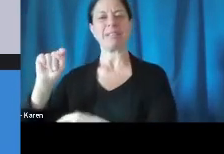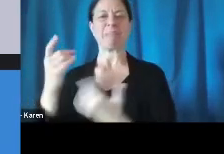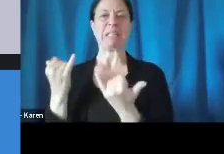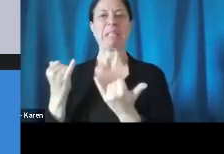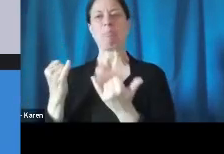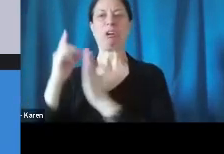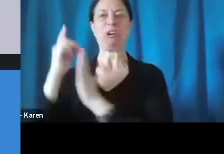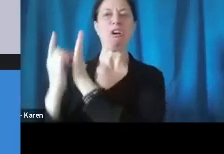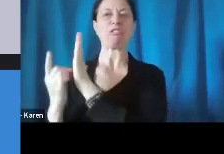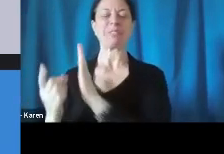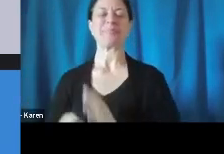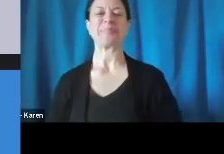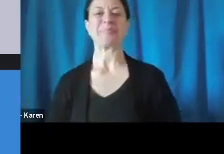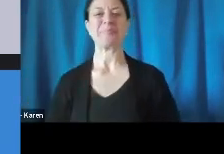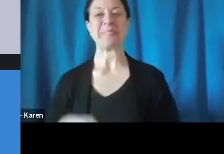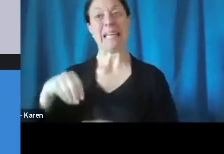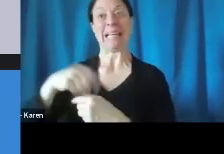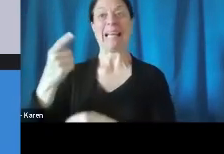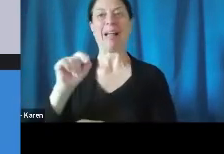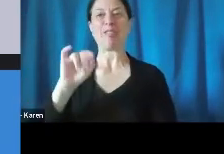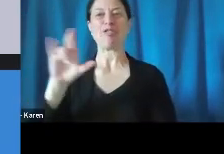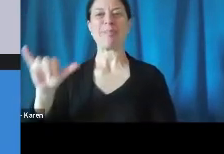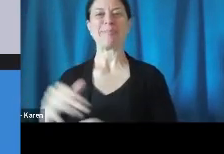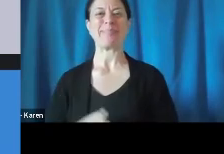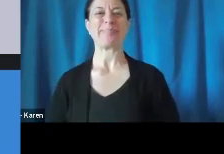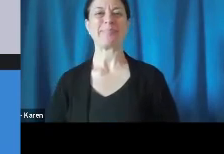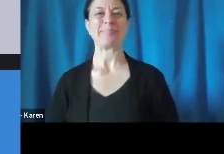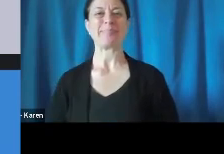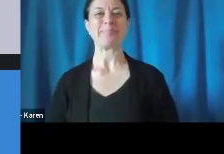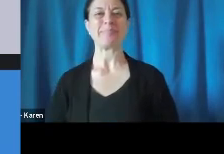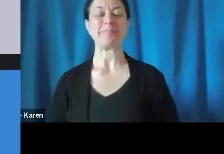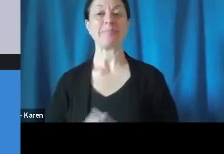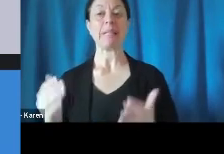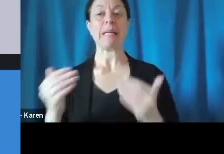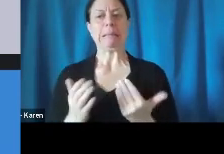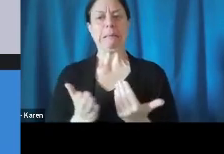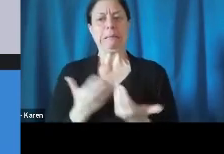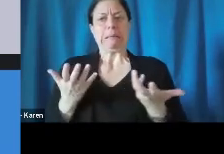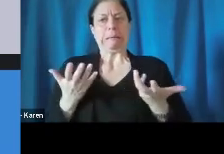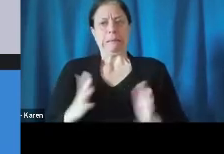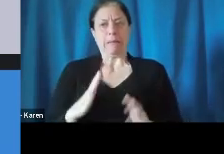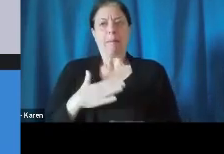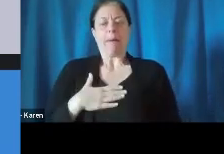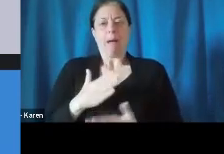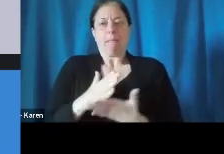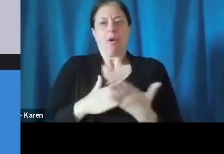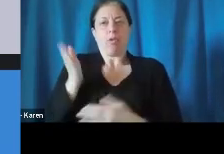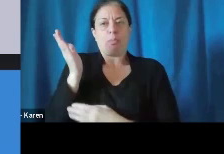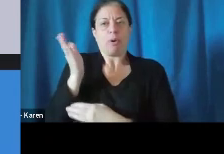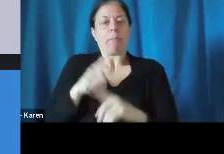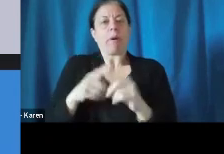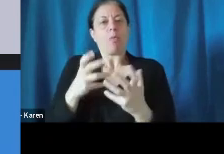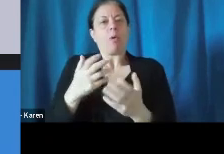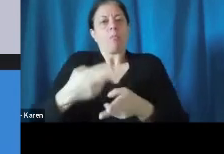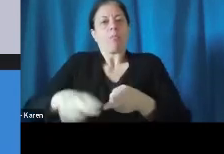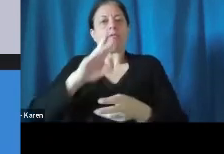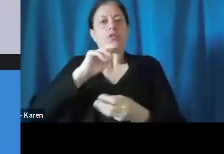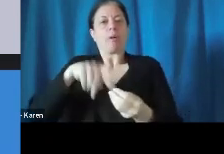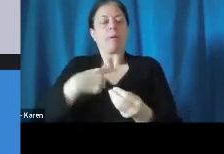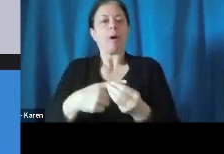bright hot pink and slap them together and make something that looks like a contemporary piece of art in the art gallery. I'm getting close to the end of the